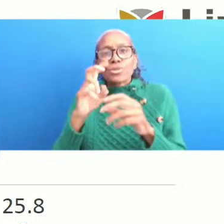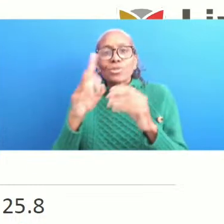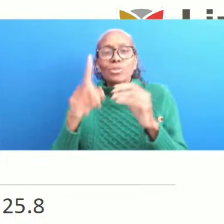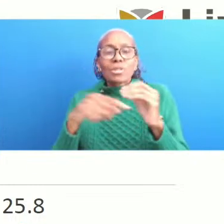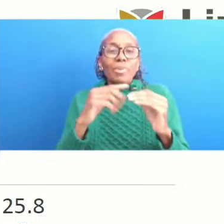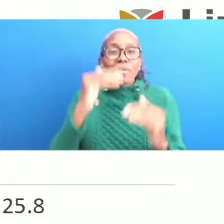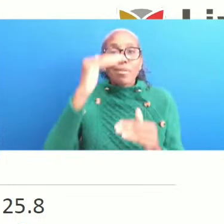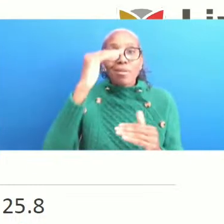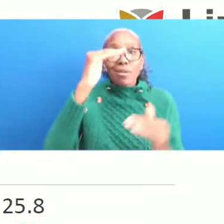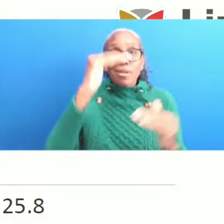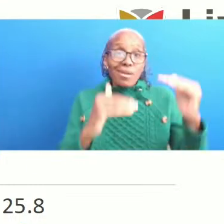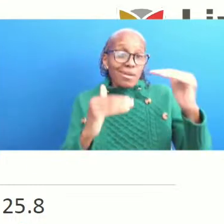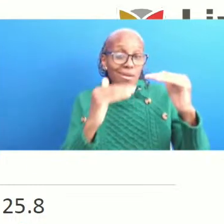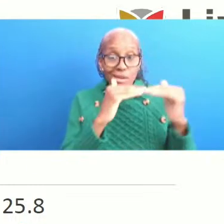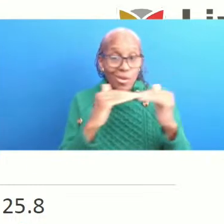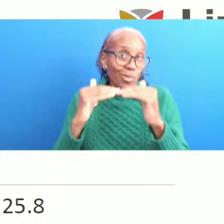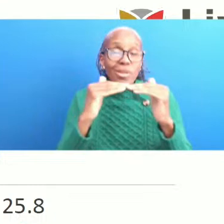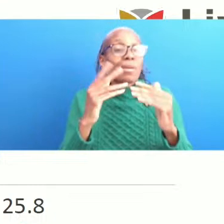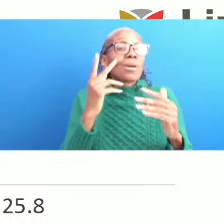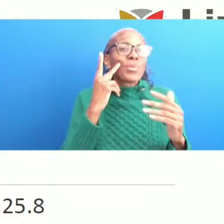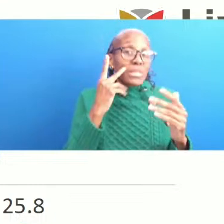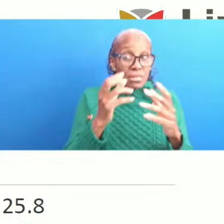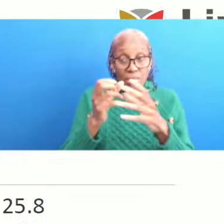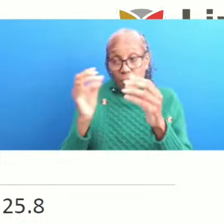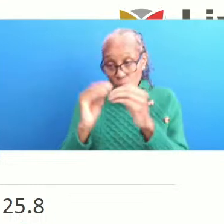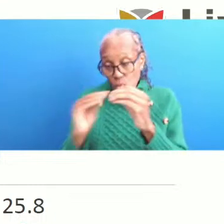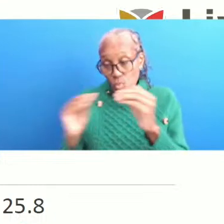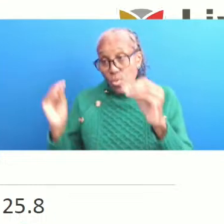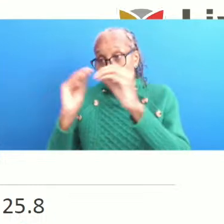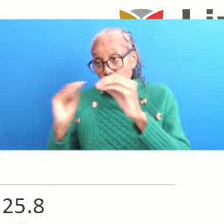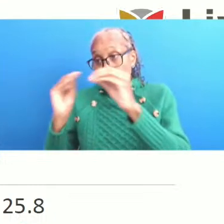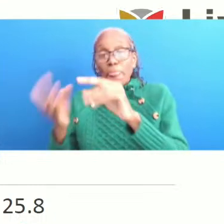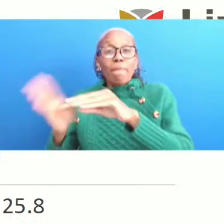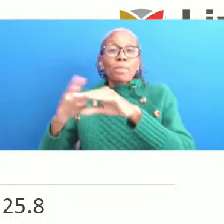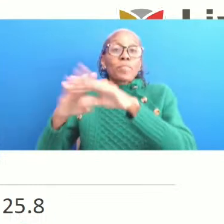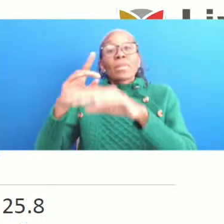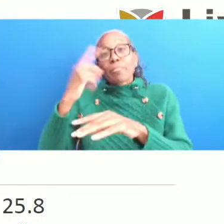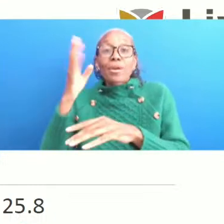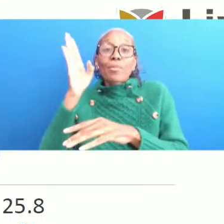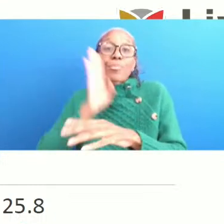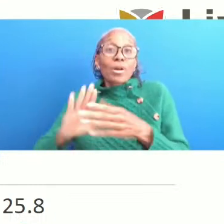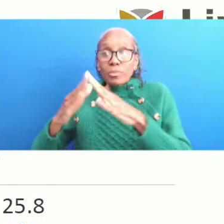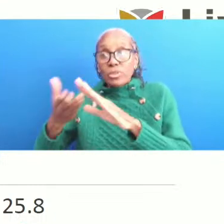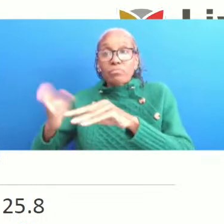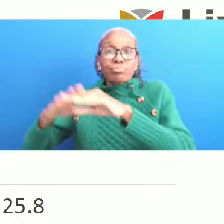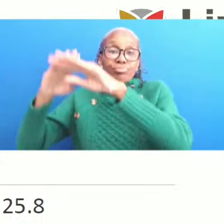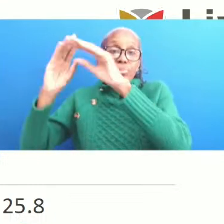IS ISSUES AROUND EQUITY WHERE WE ARE SEEING GROWING